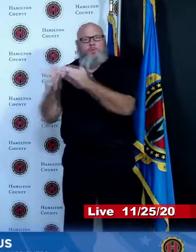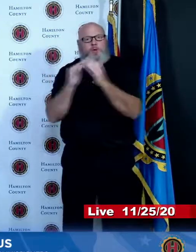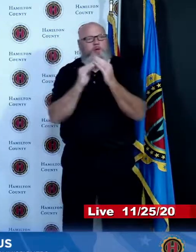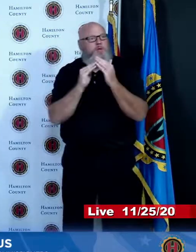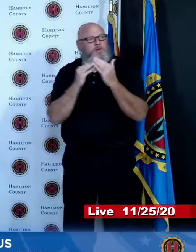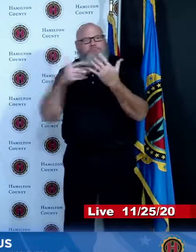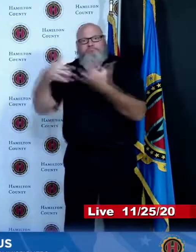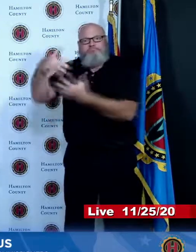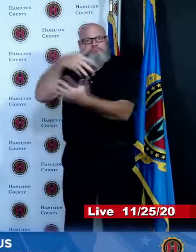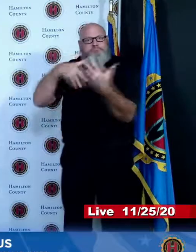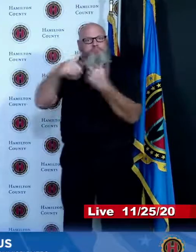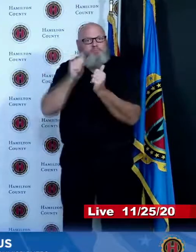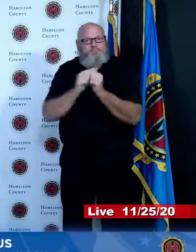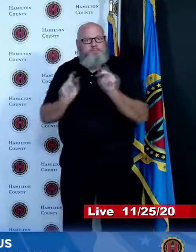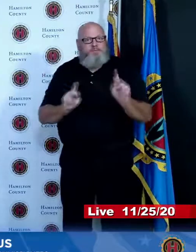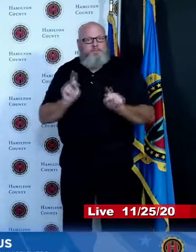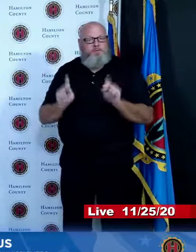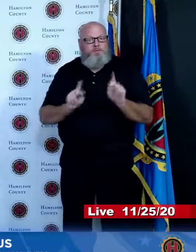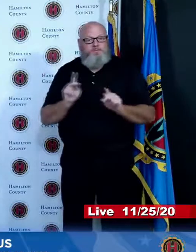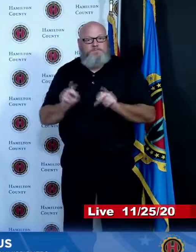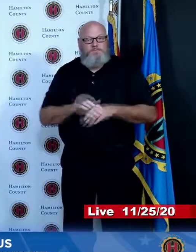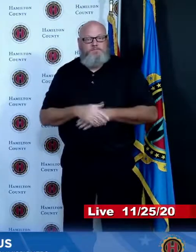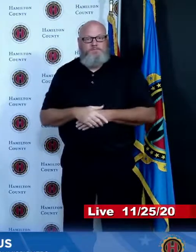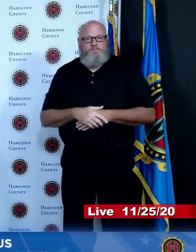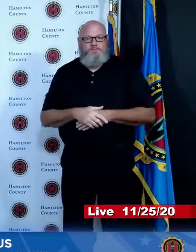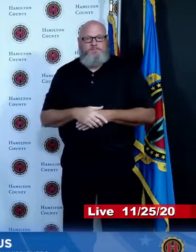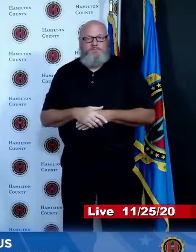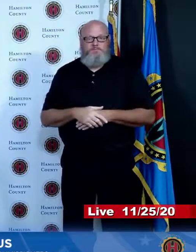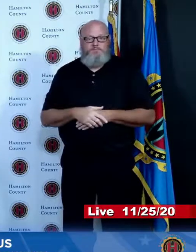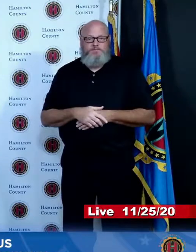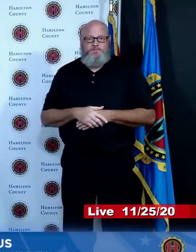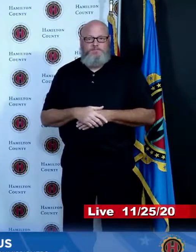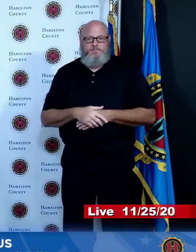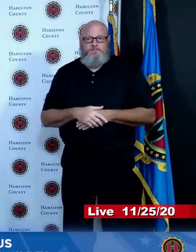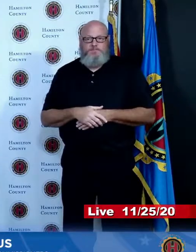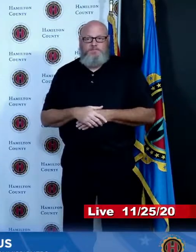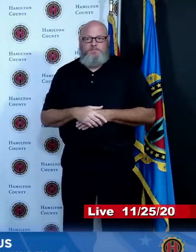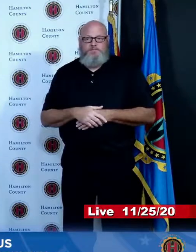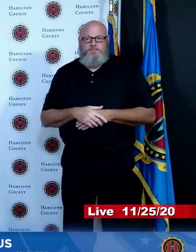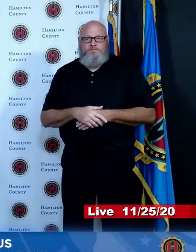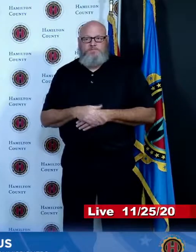people to do what we think is the smartest and best thing to reduce the spread in Hamilton County